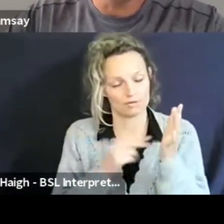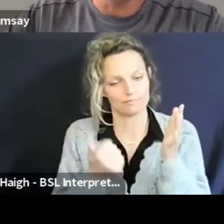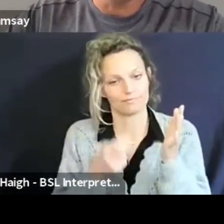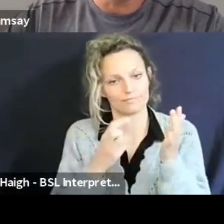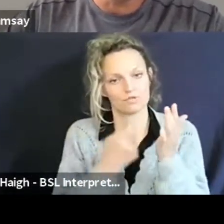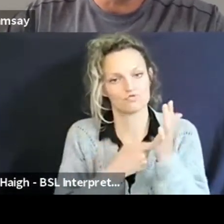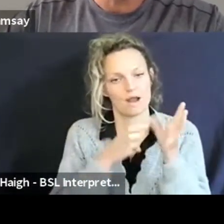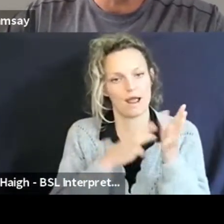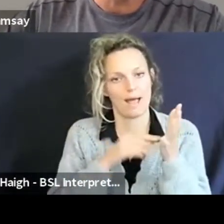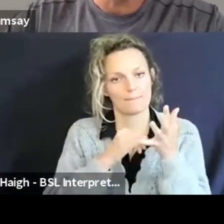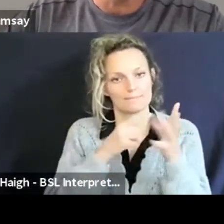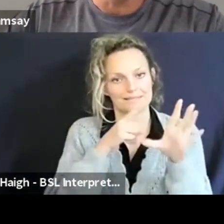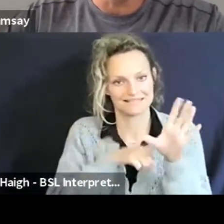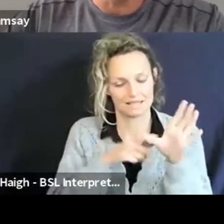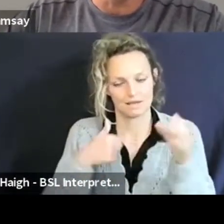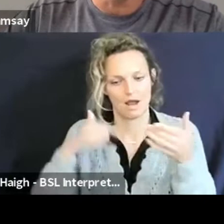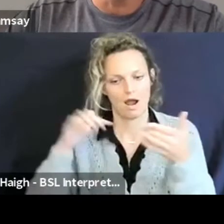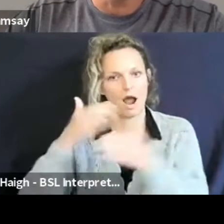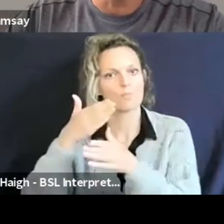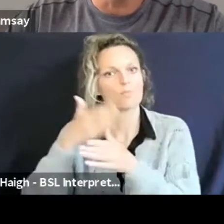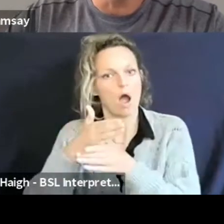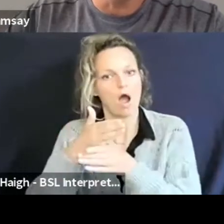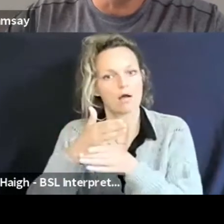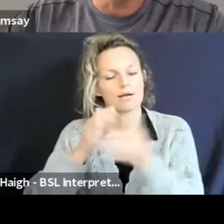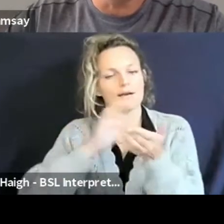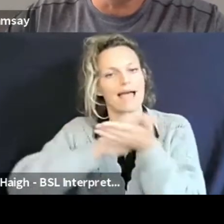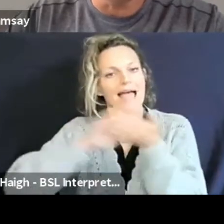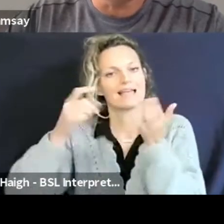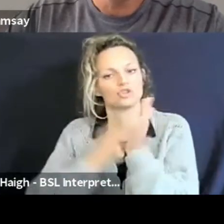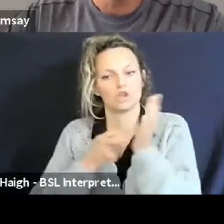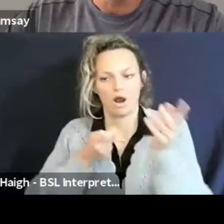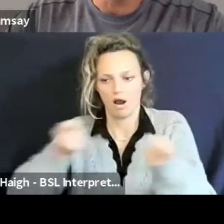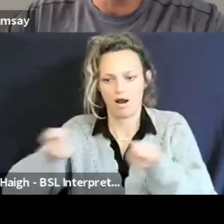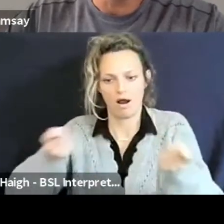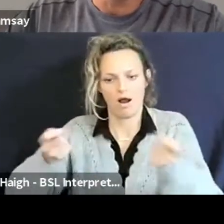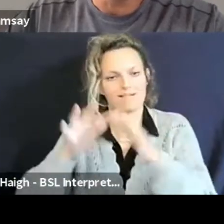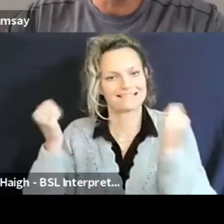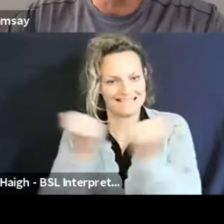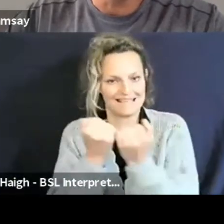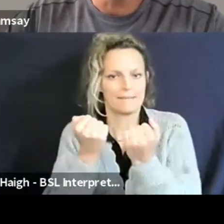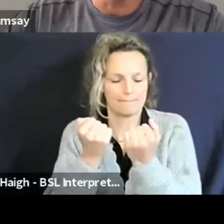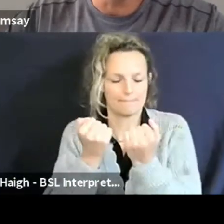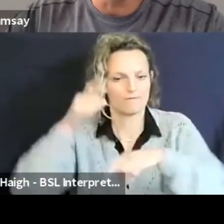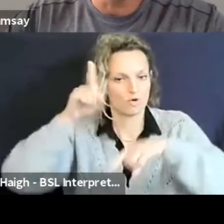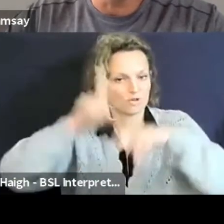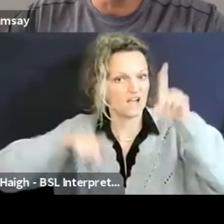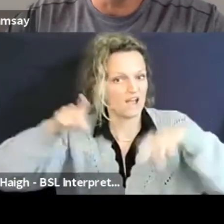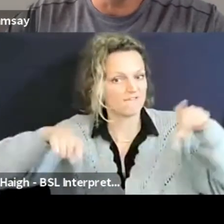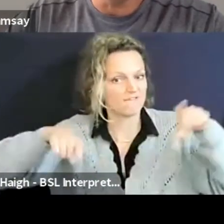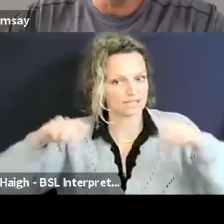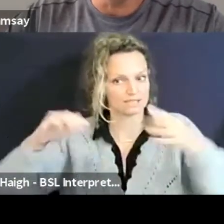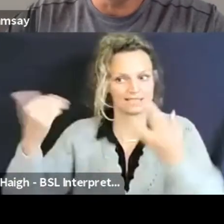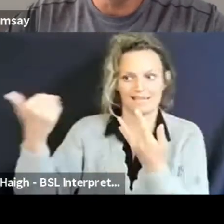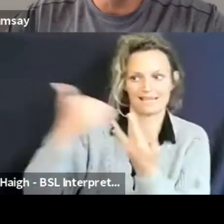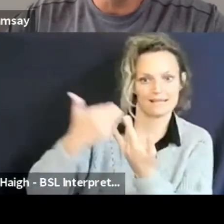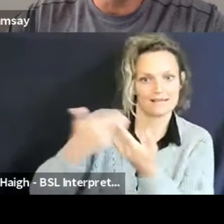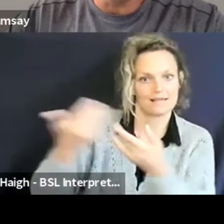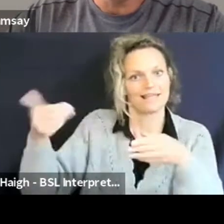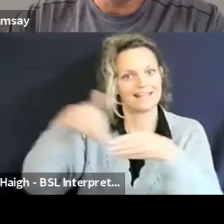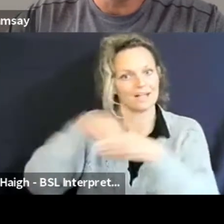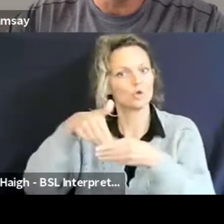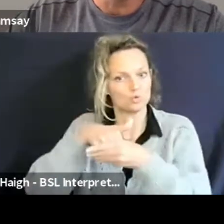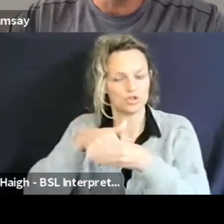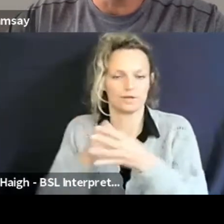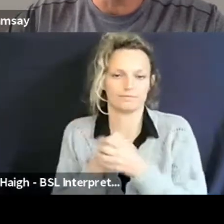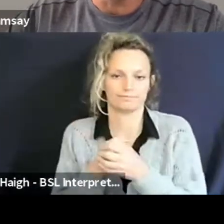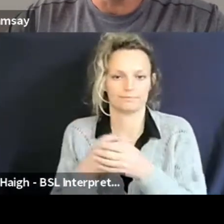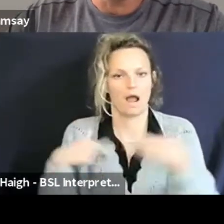Hi everybody.